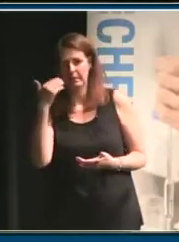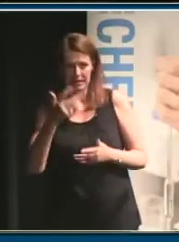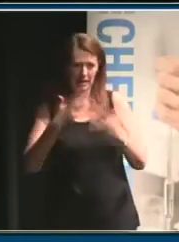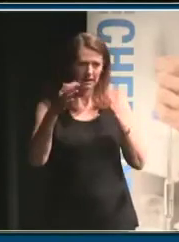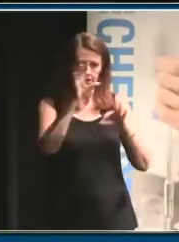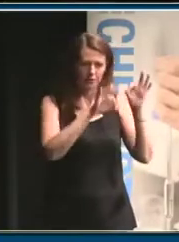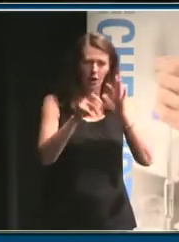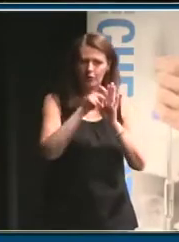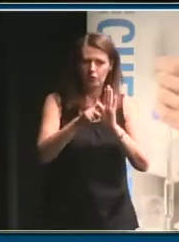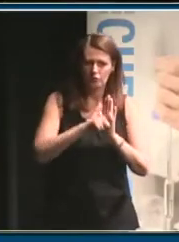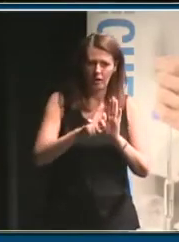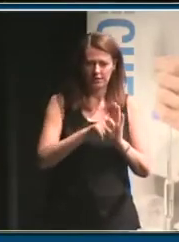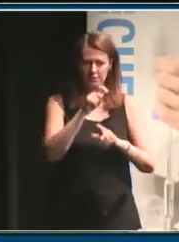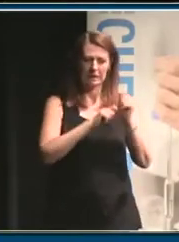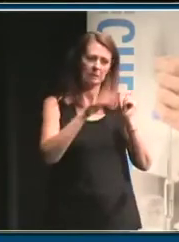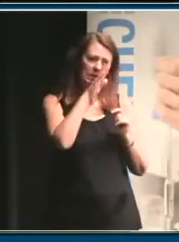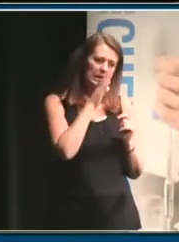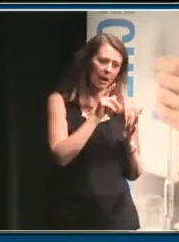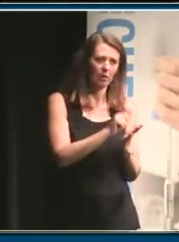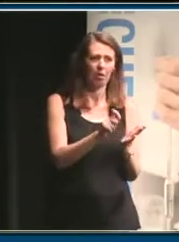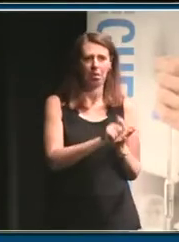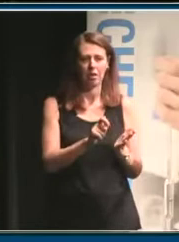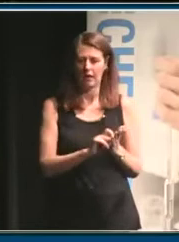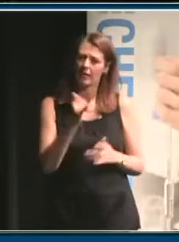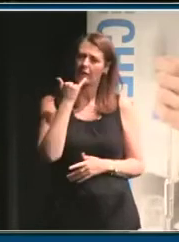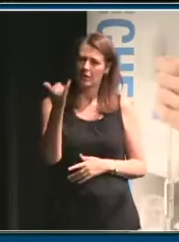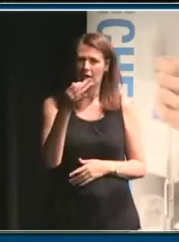becoming sad with the story they're writing, they call me up and ask for a quote. “John